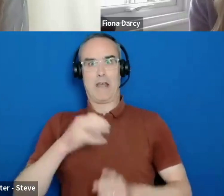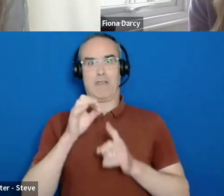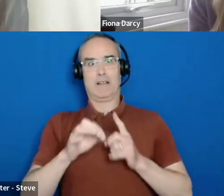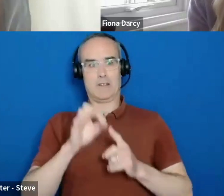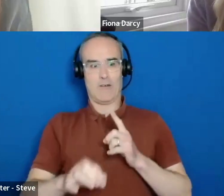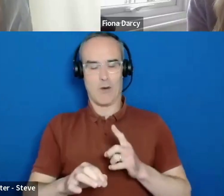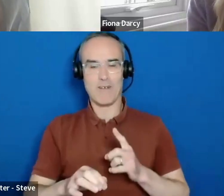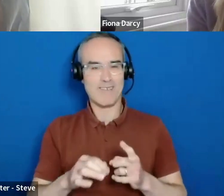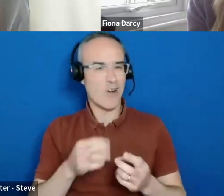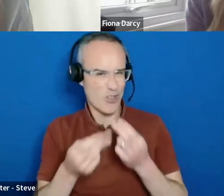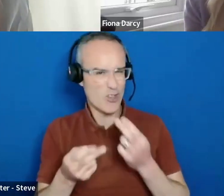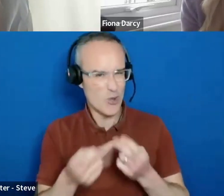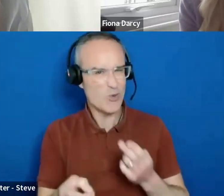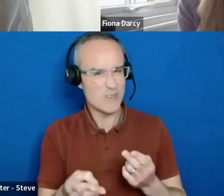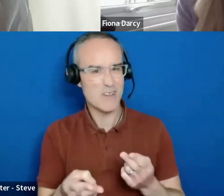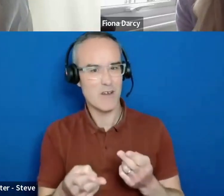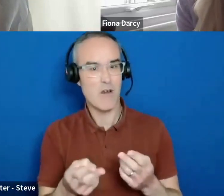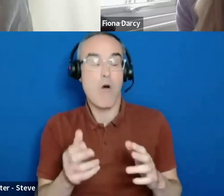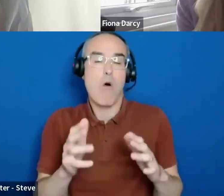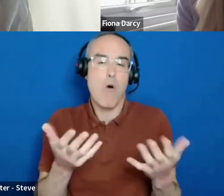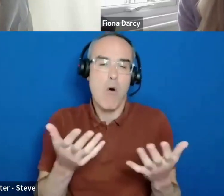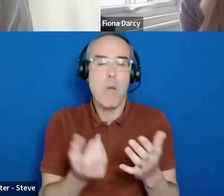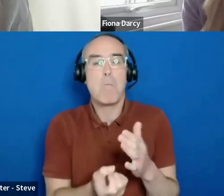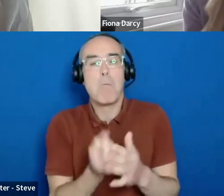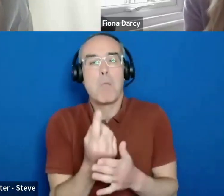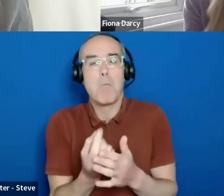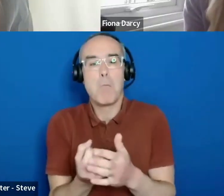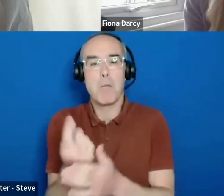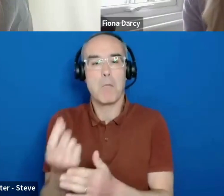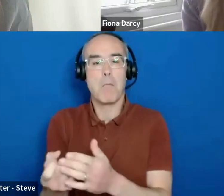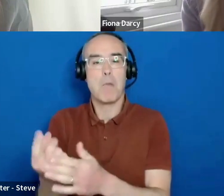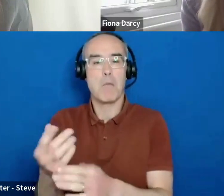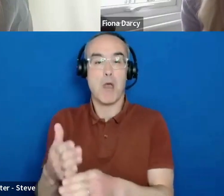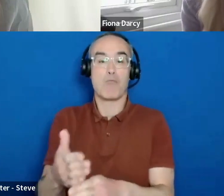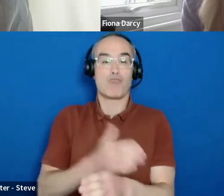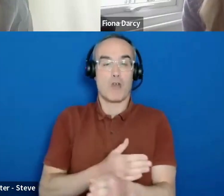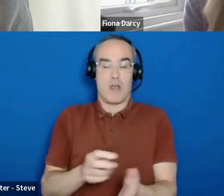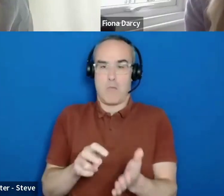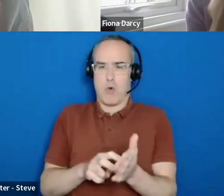or very occasionally there are pre-appointment scrutiny hearings, and those are for the